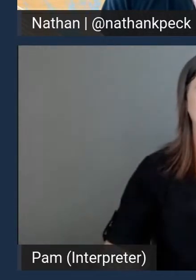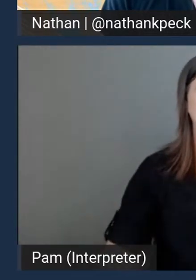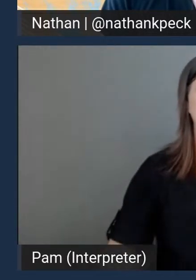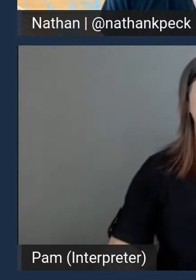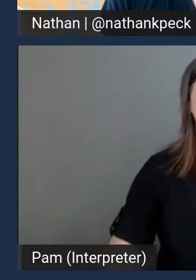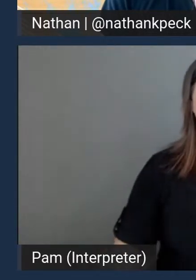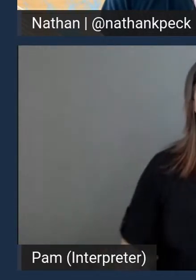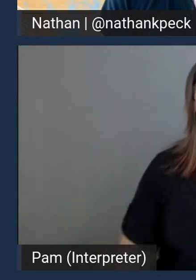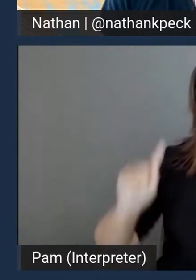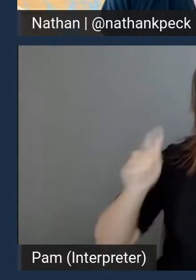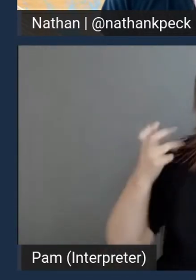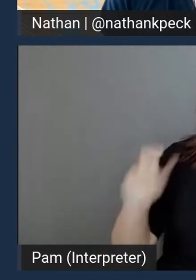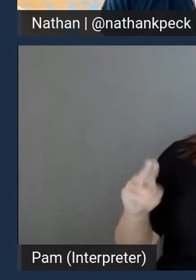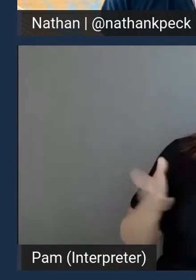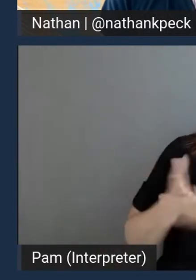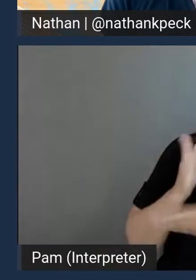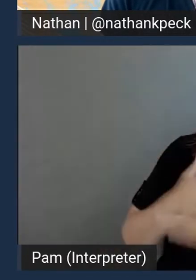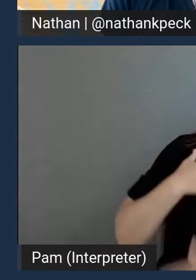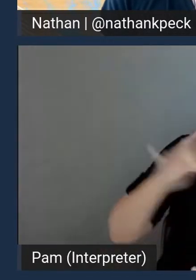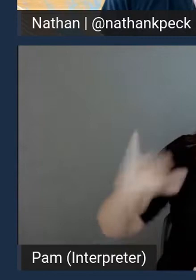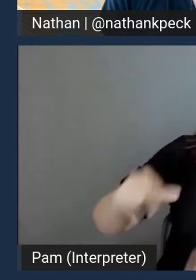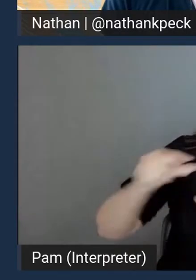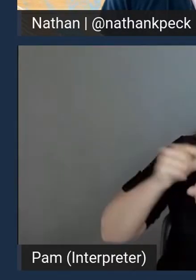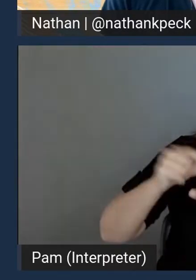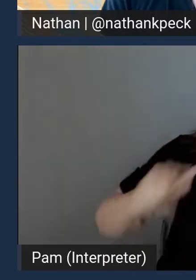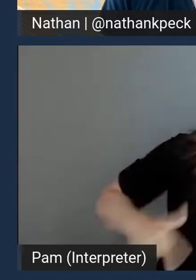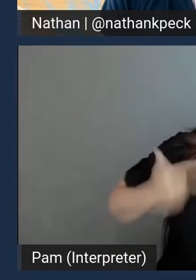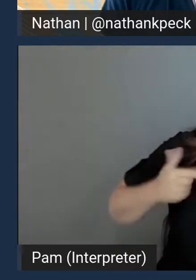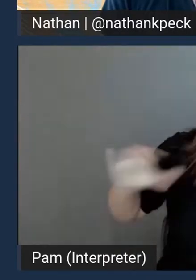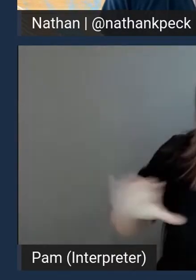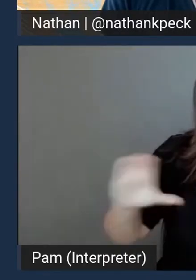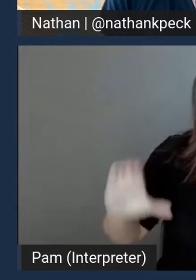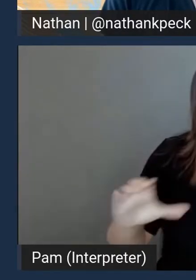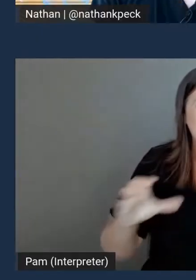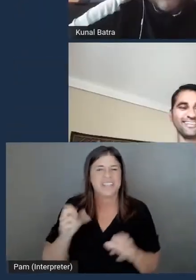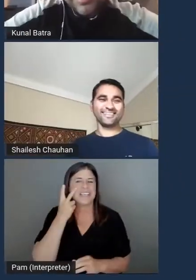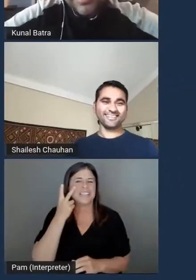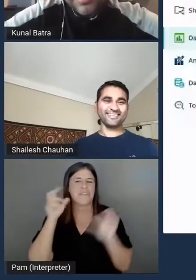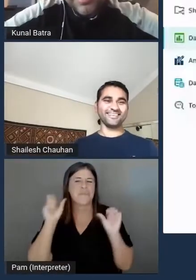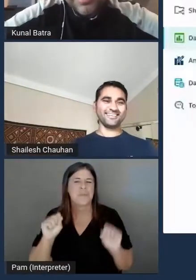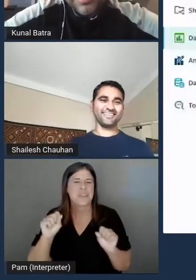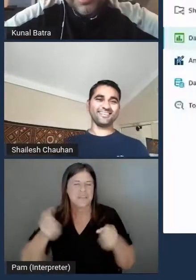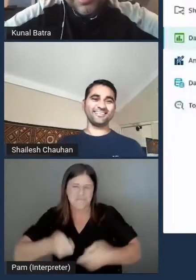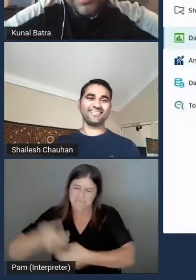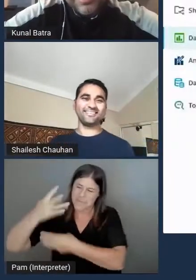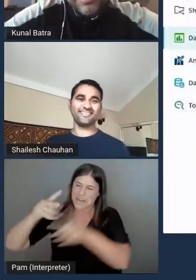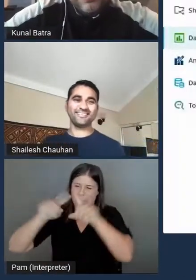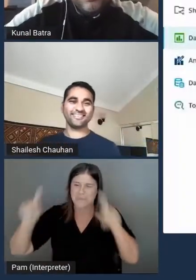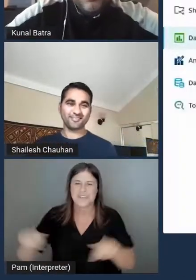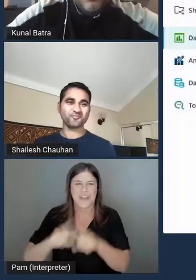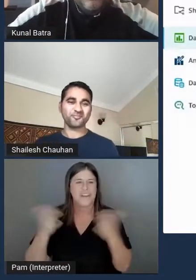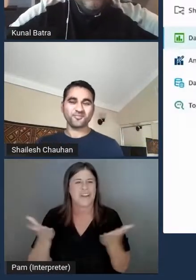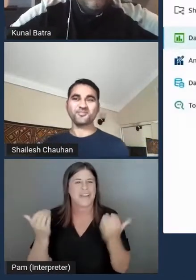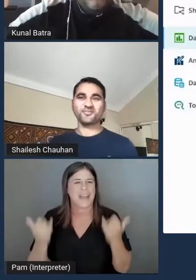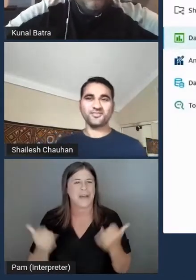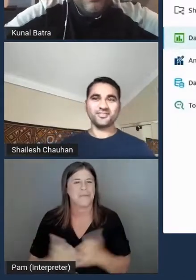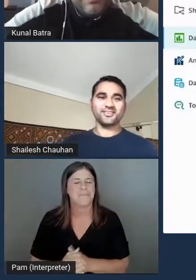All right. So I like that word, live in action. Let's see if we can bring up the screen share here and I will...